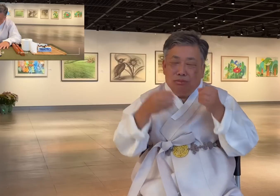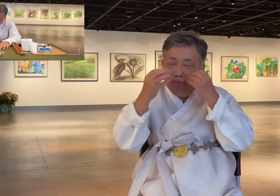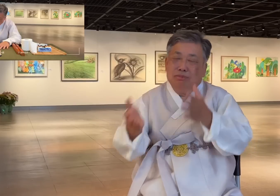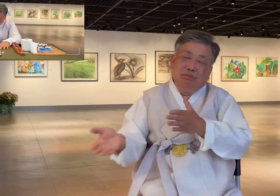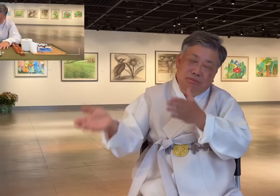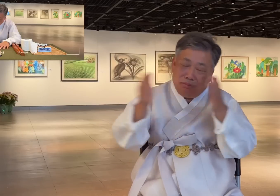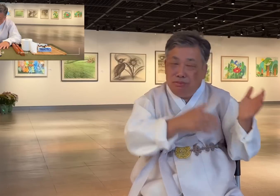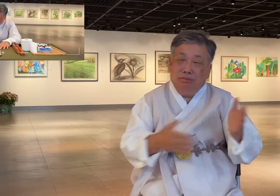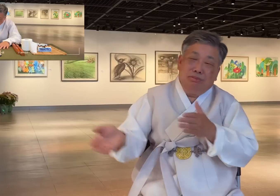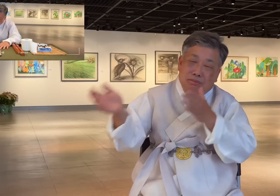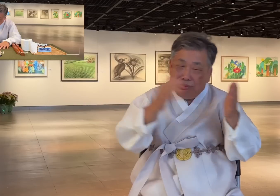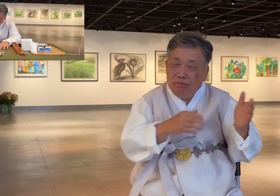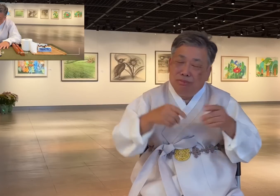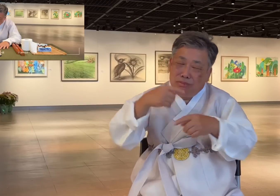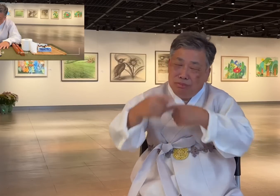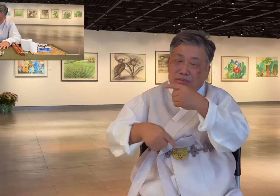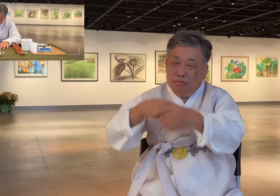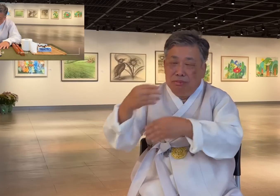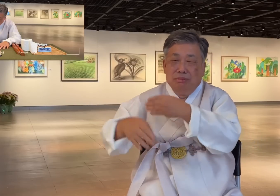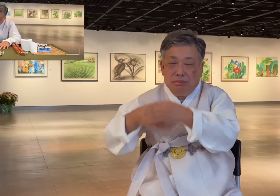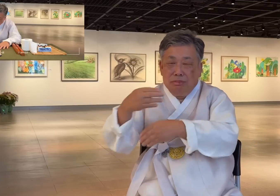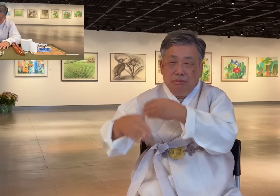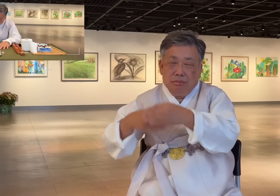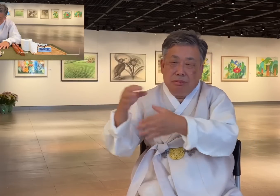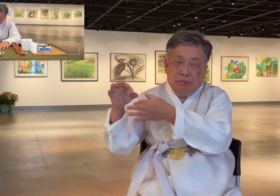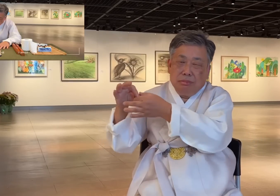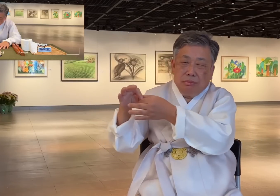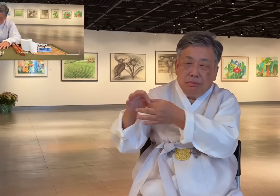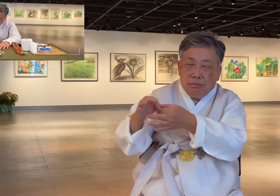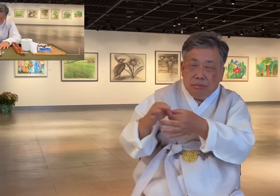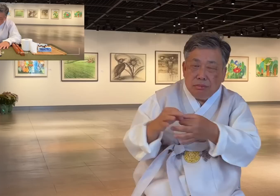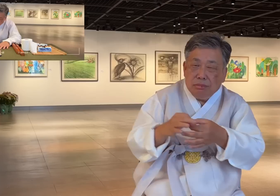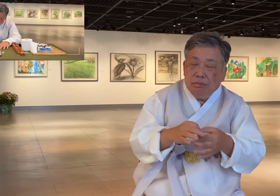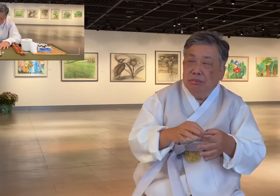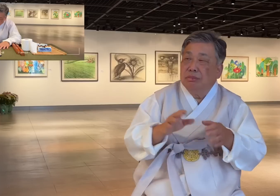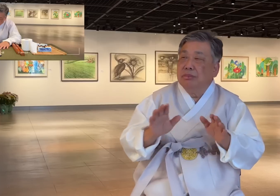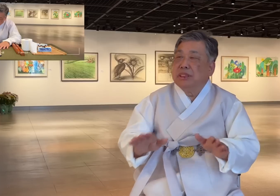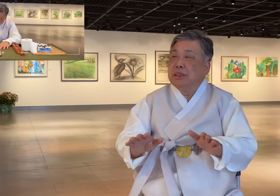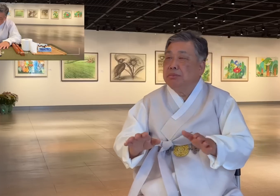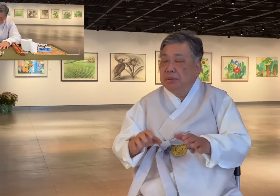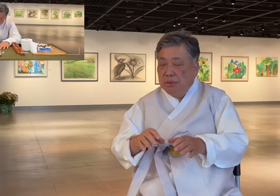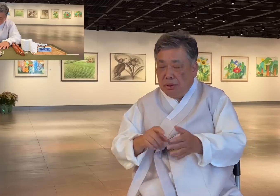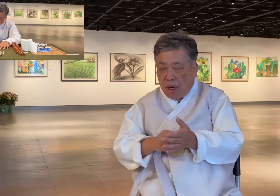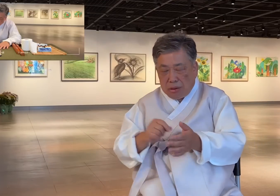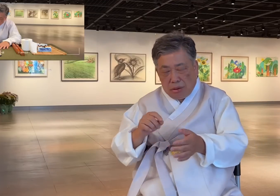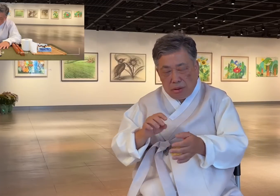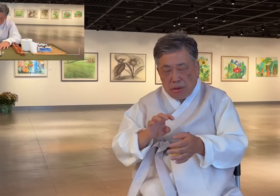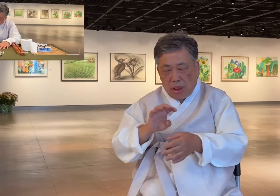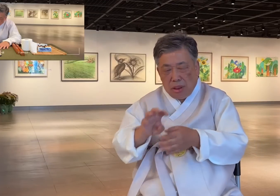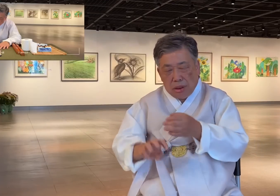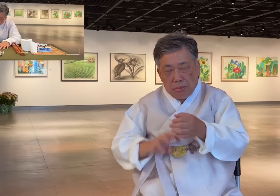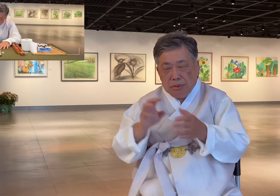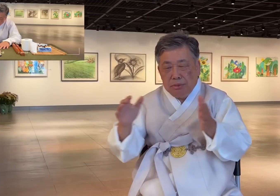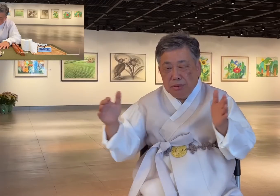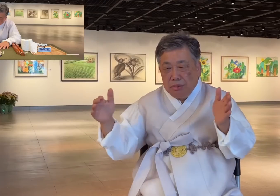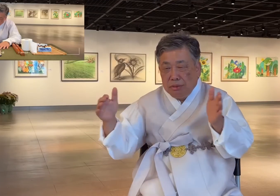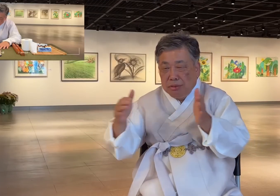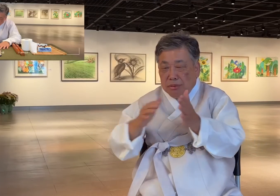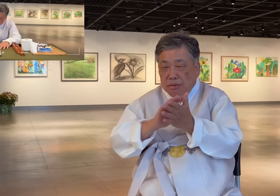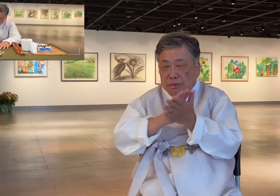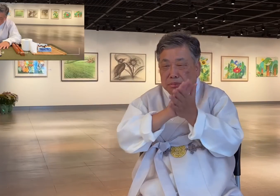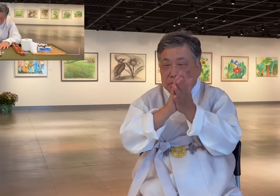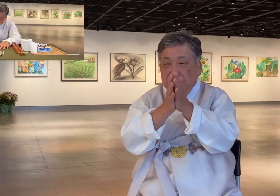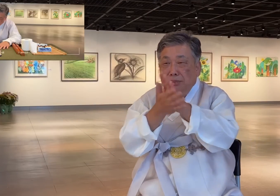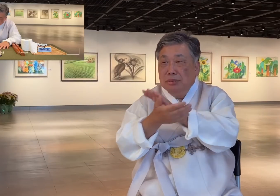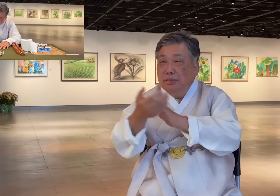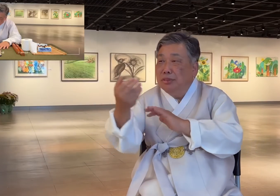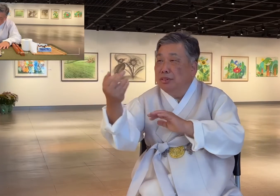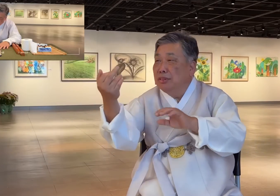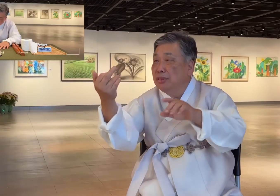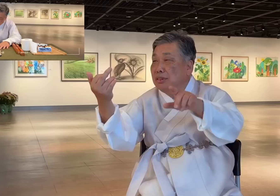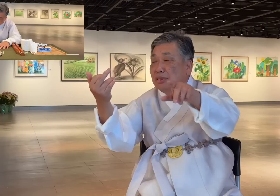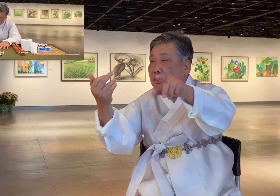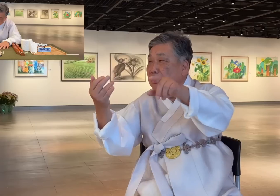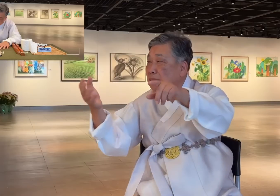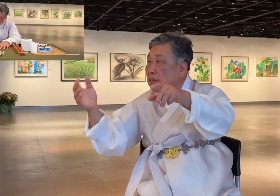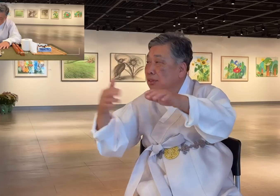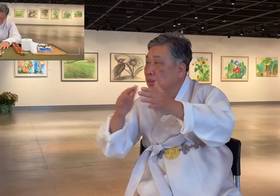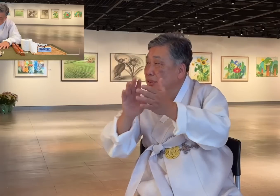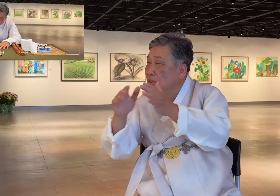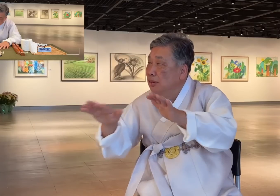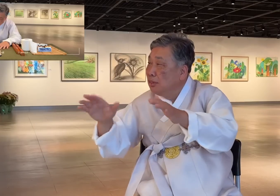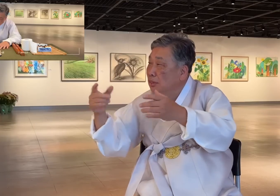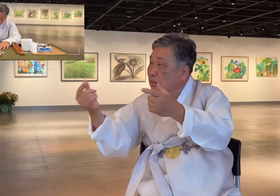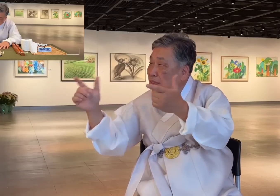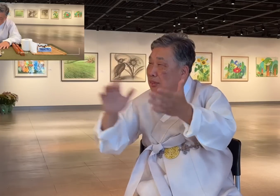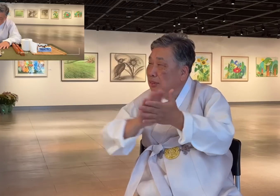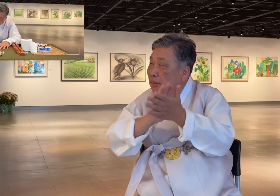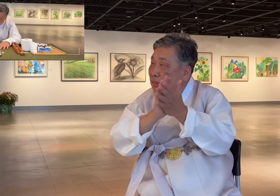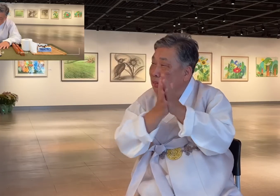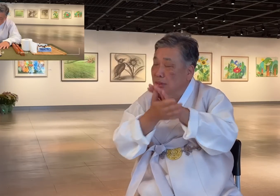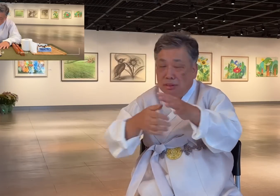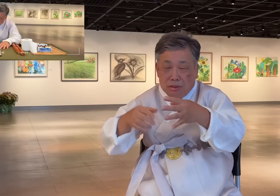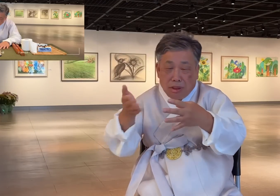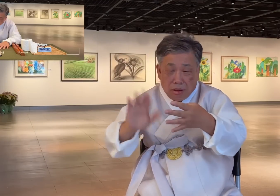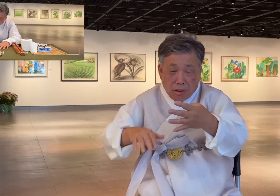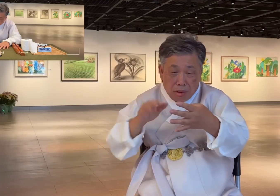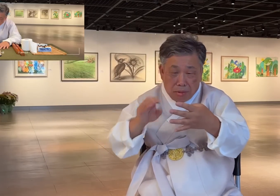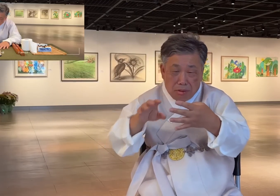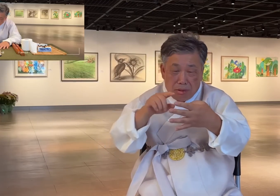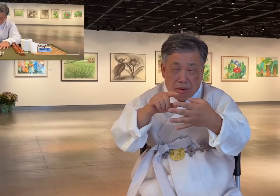After working hard for about 40 years, there have been several changes.